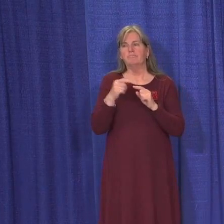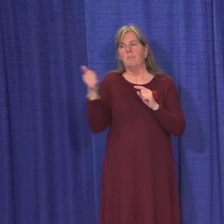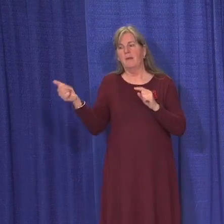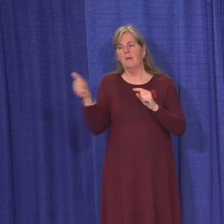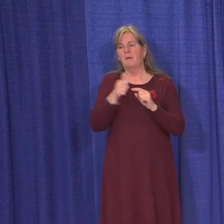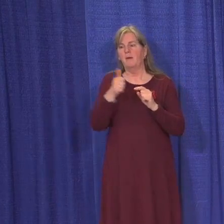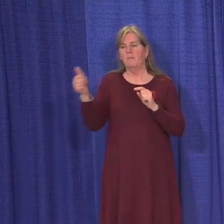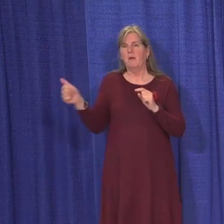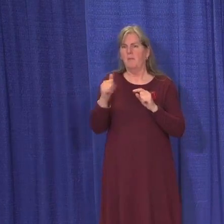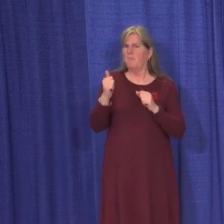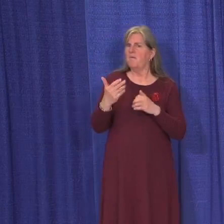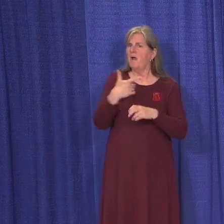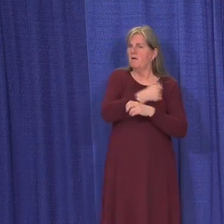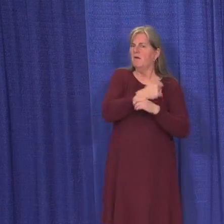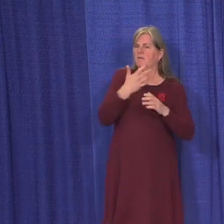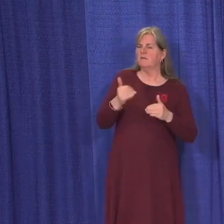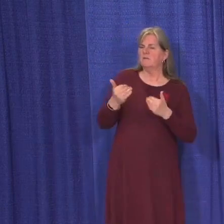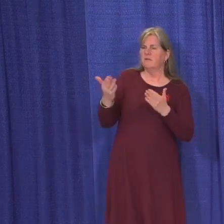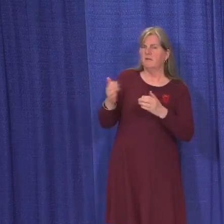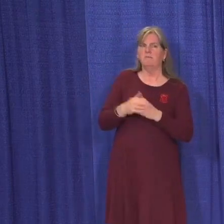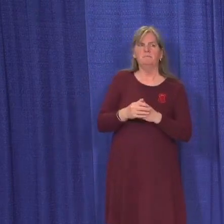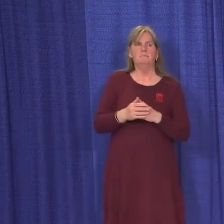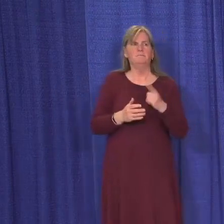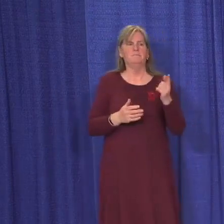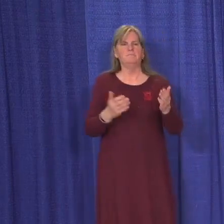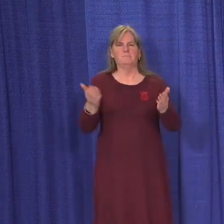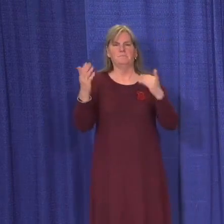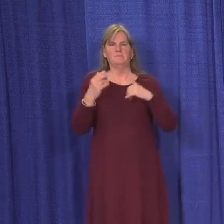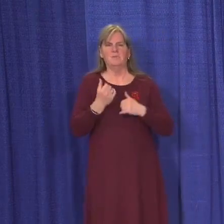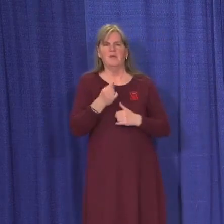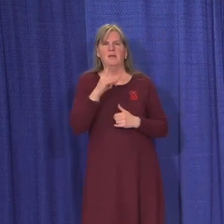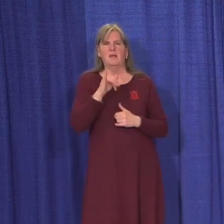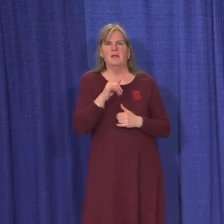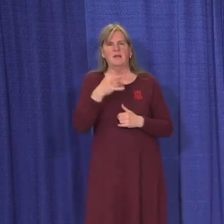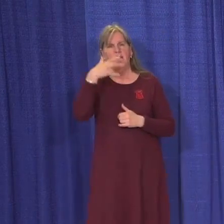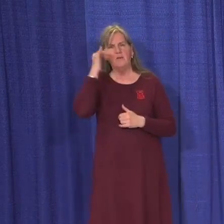offer vaccine.